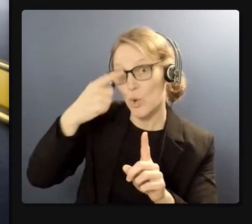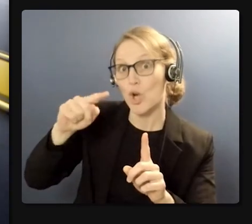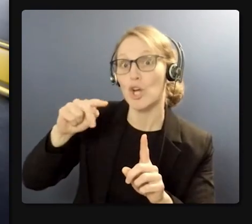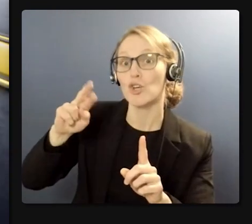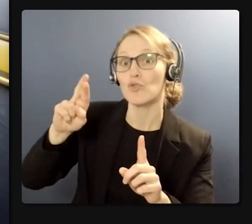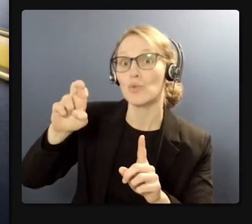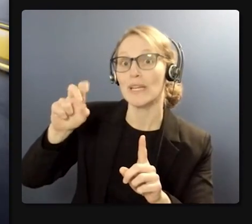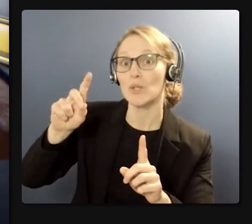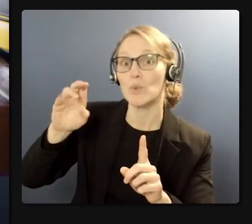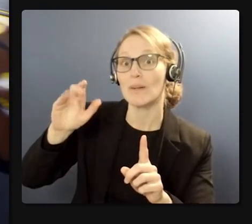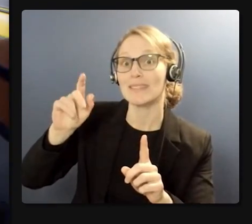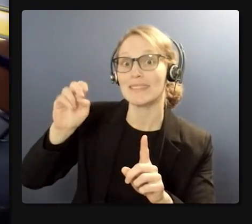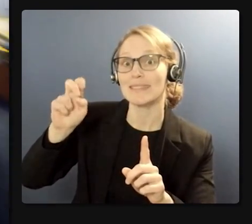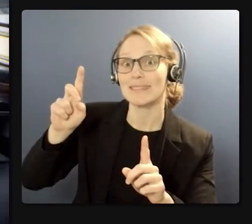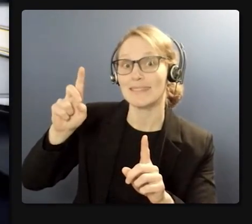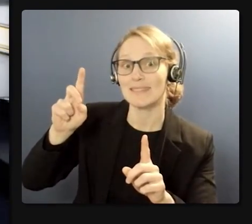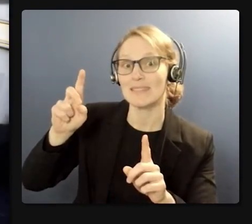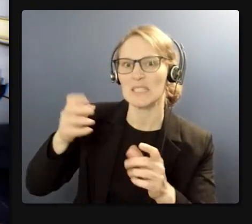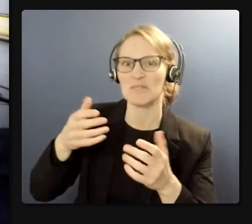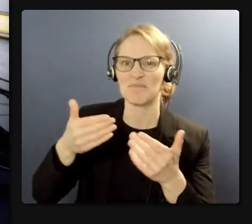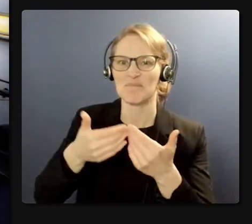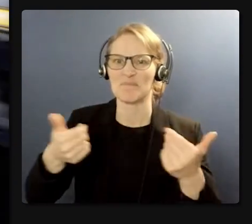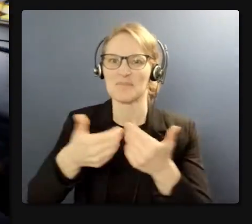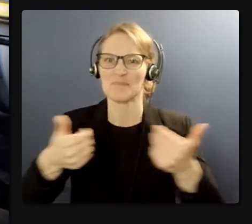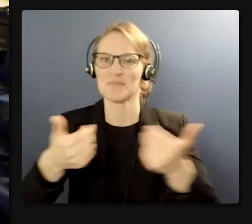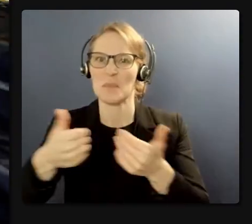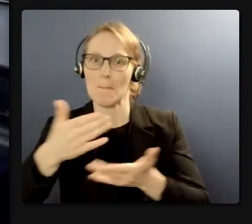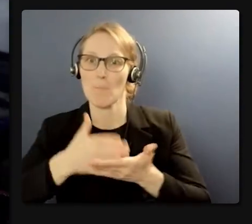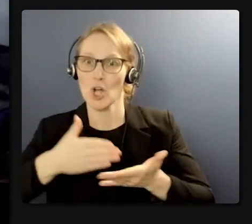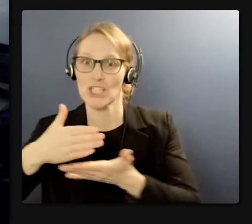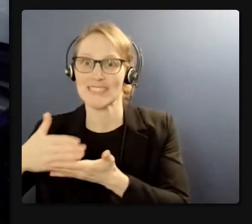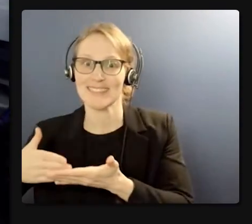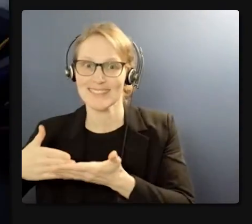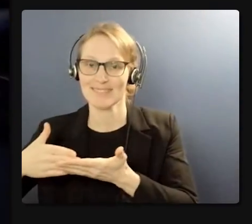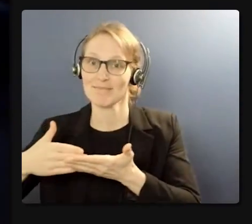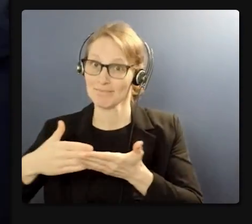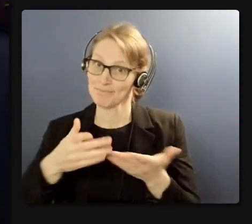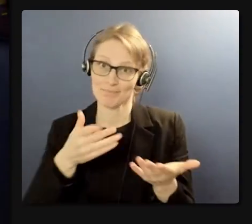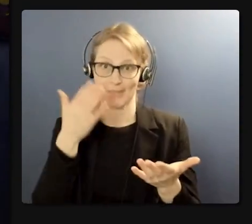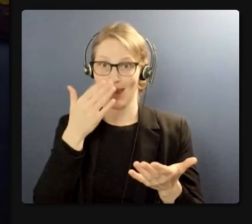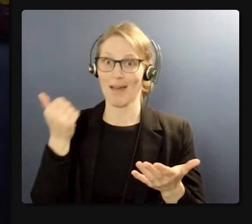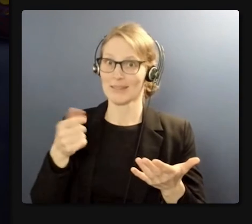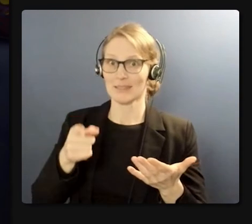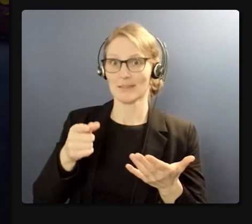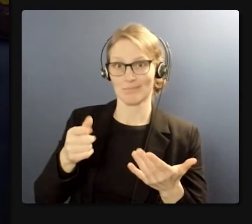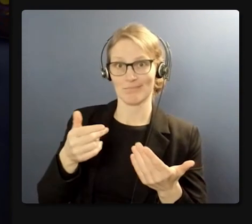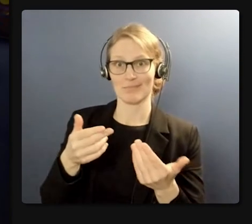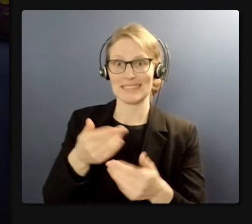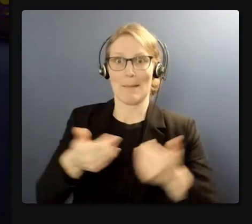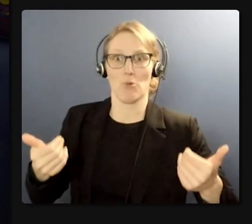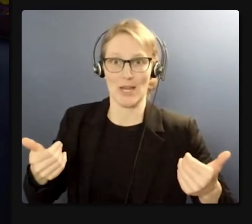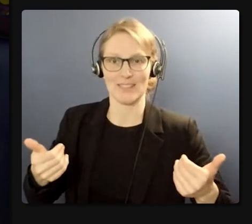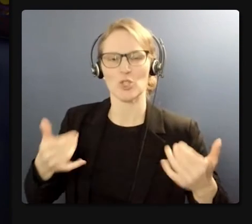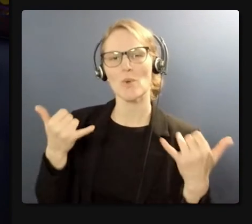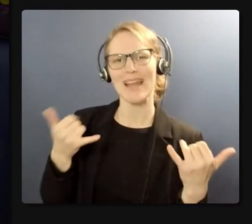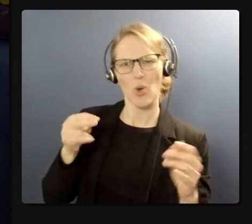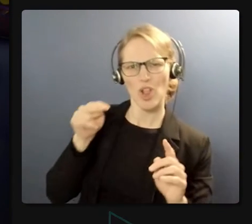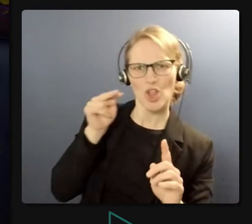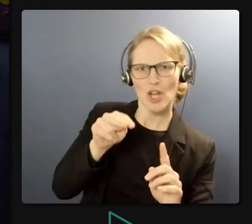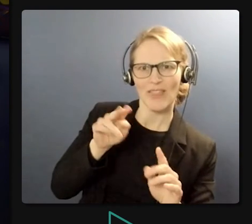So for the reduced components, they're all kept separate. So let's look at this door